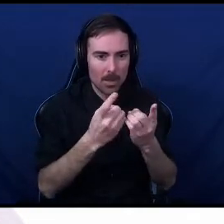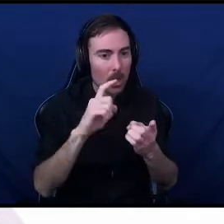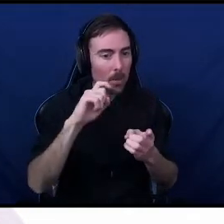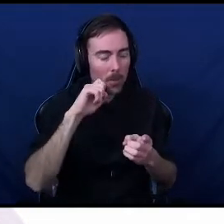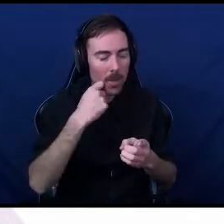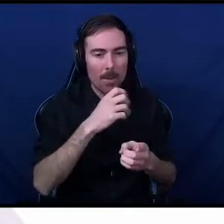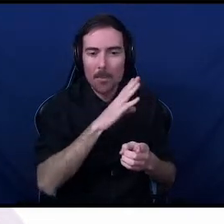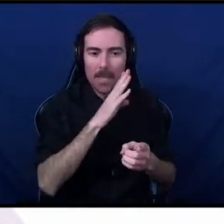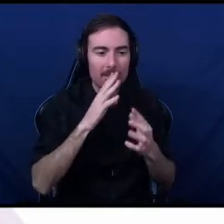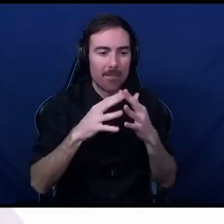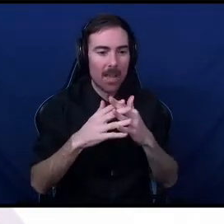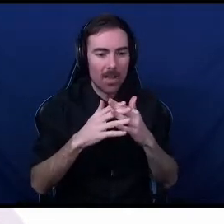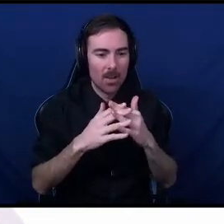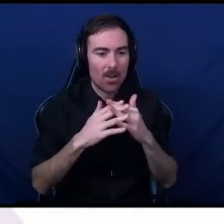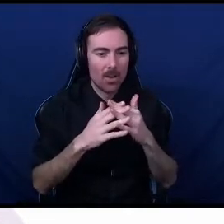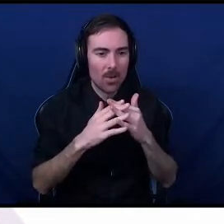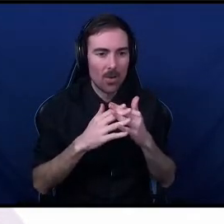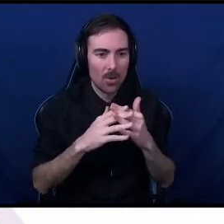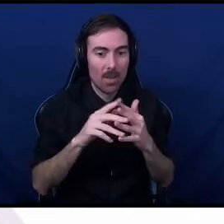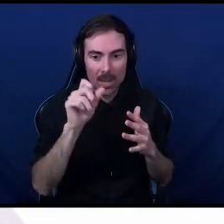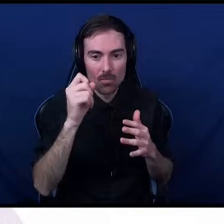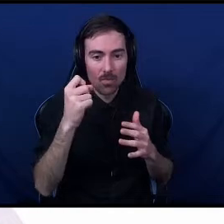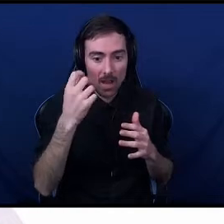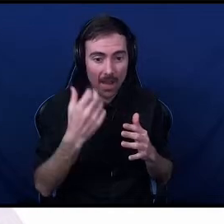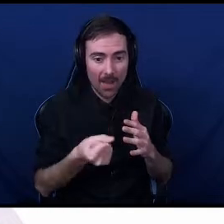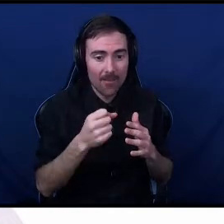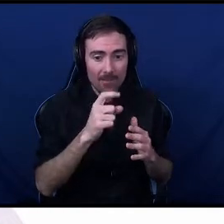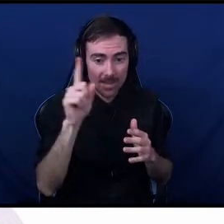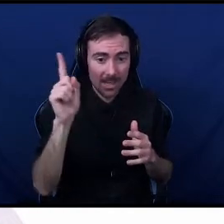could, they could realise today, but also realise in a longer